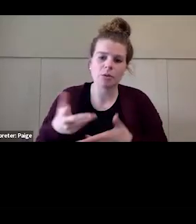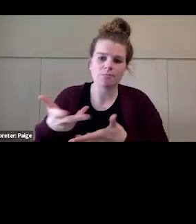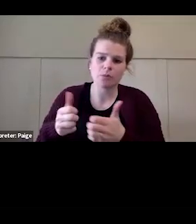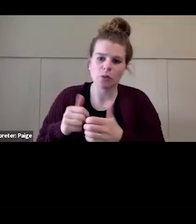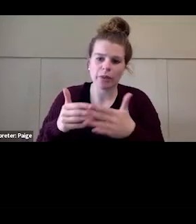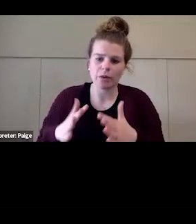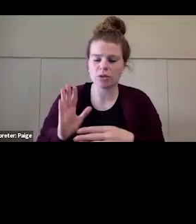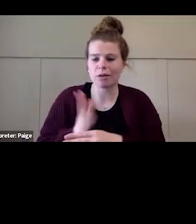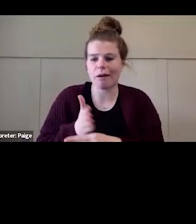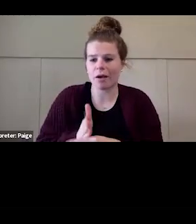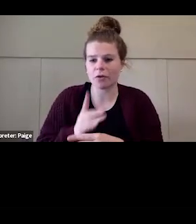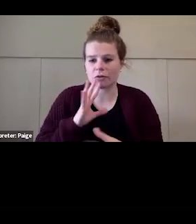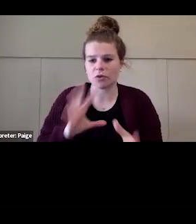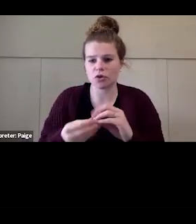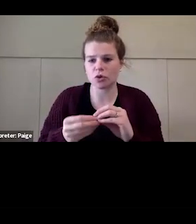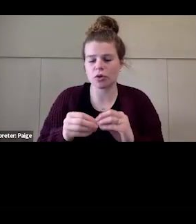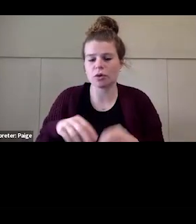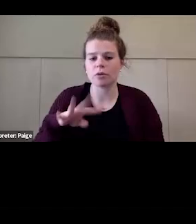for a total of about 47 minutes per call.